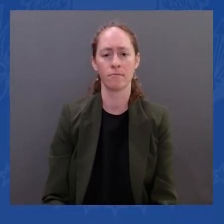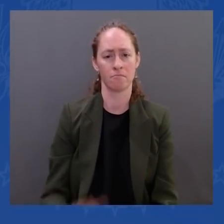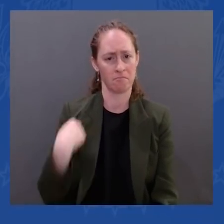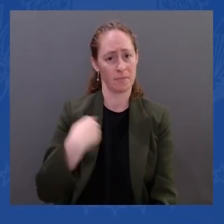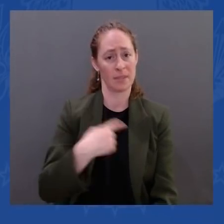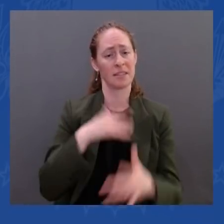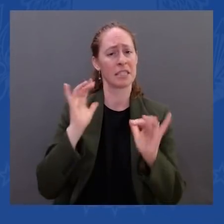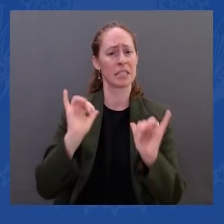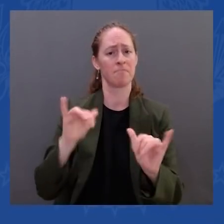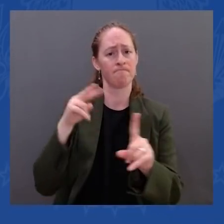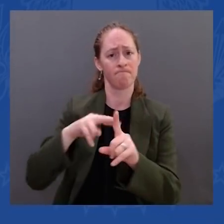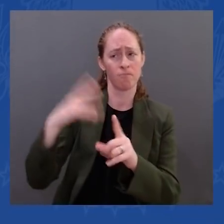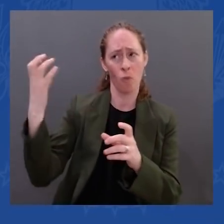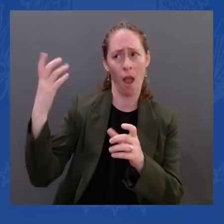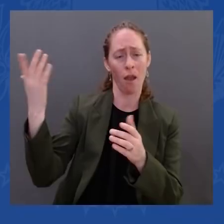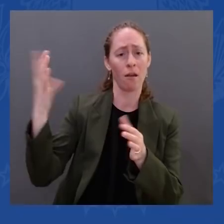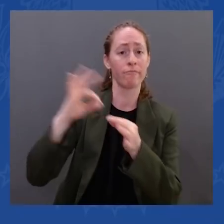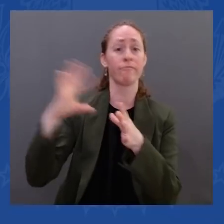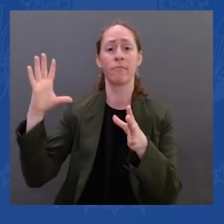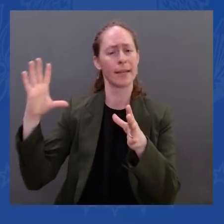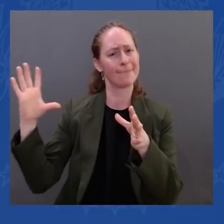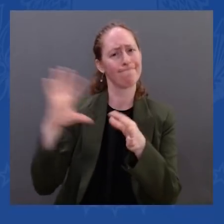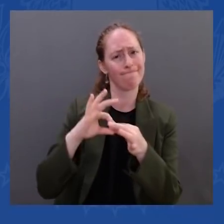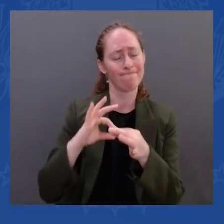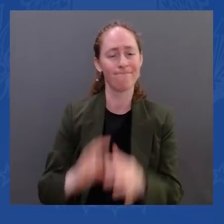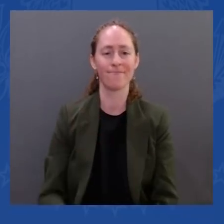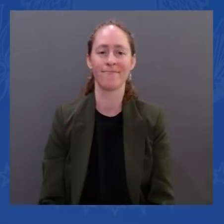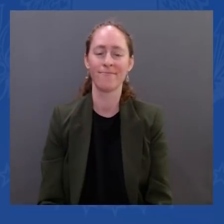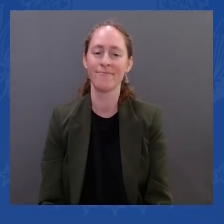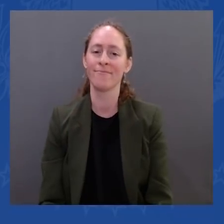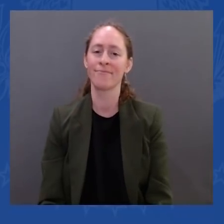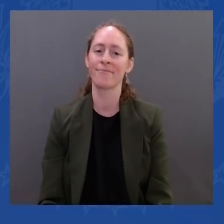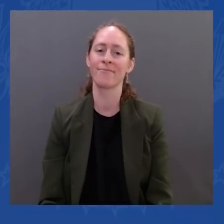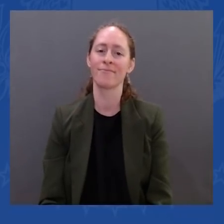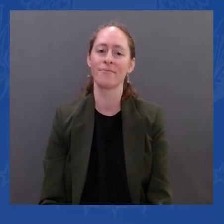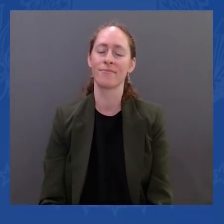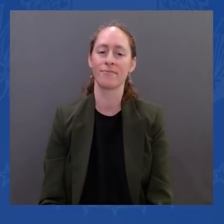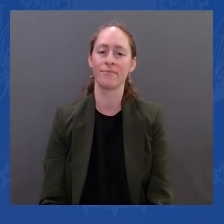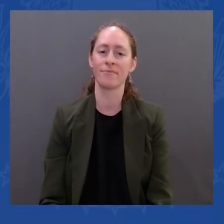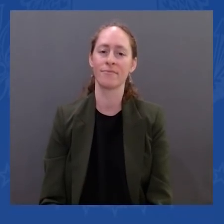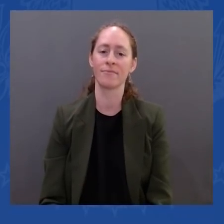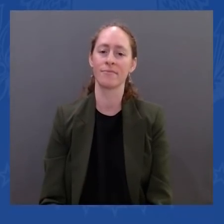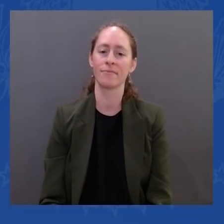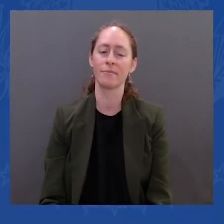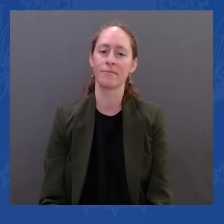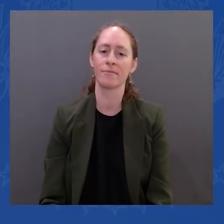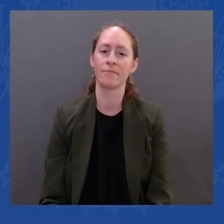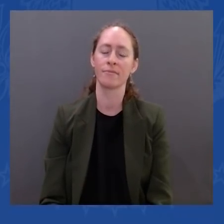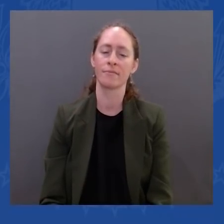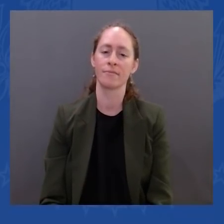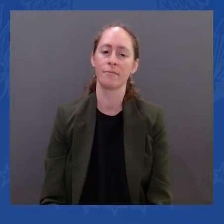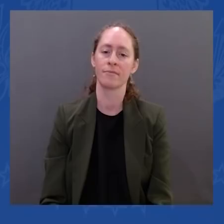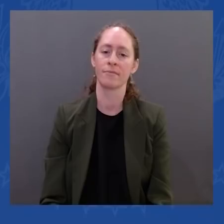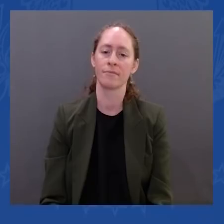So, Japan hopes to see Japa- -- to see U.S. come back to the TPP.